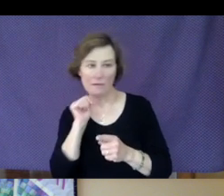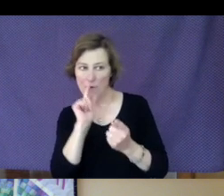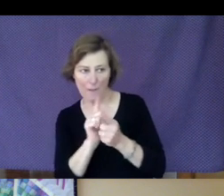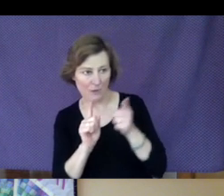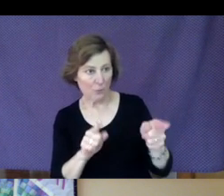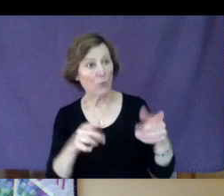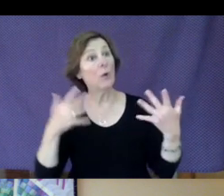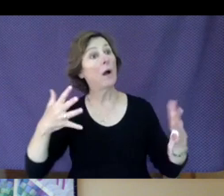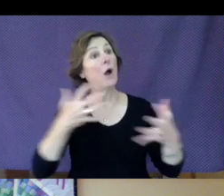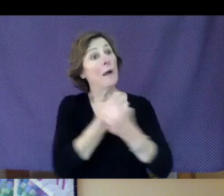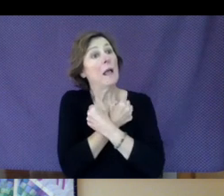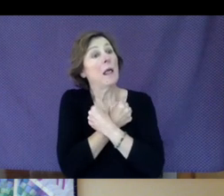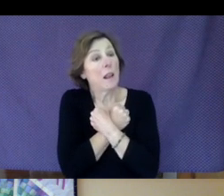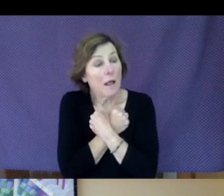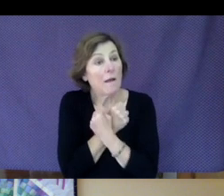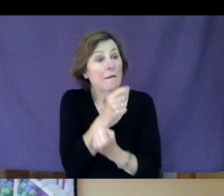long before you were you